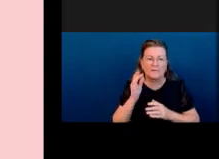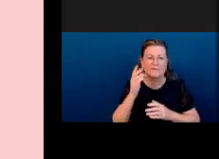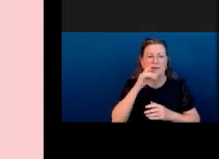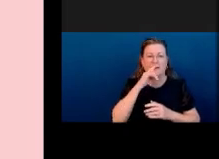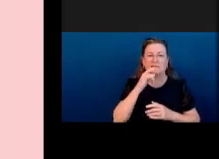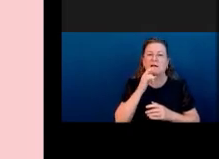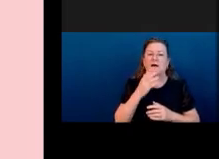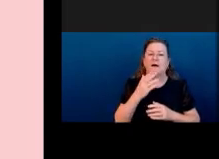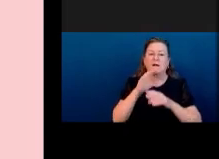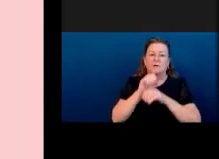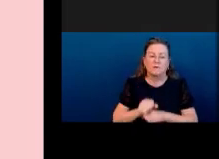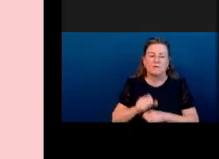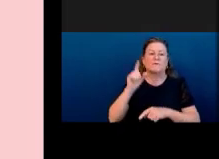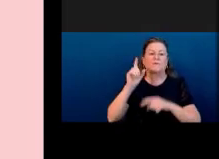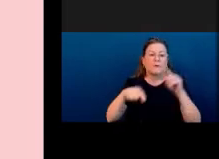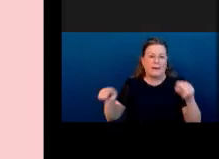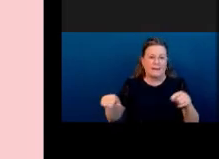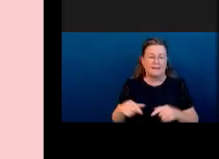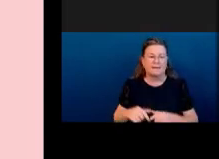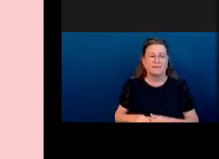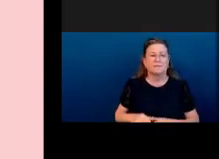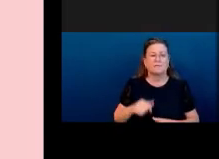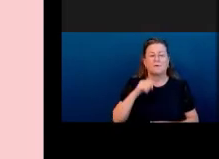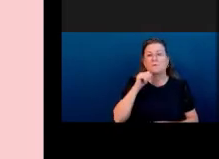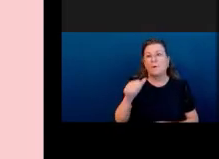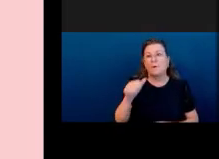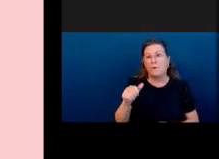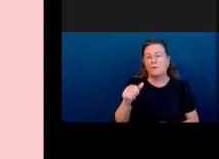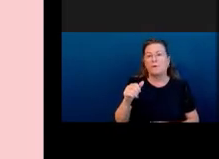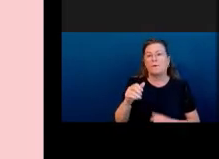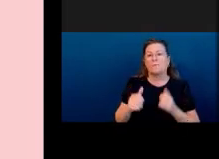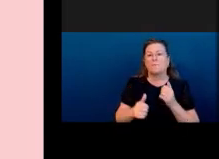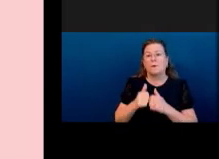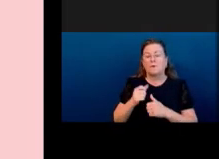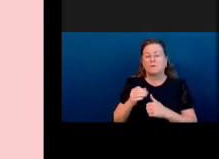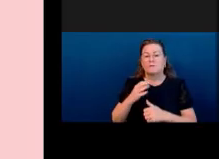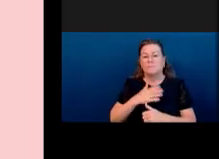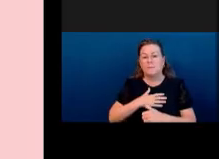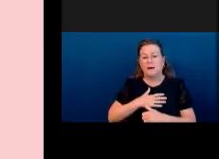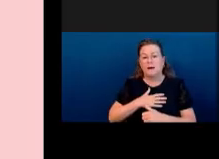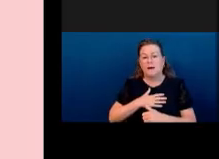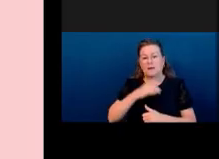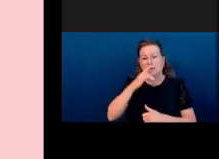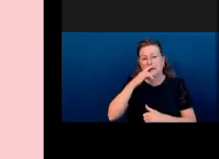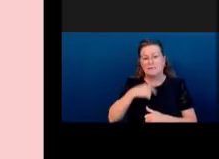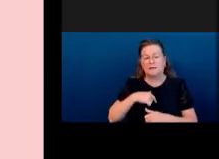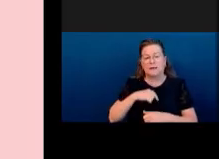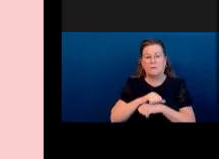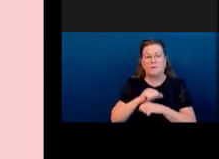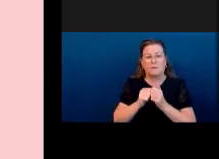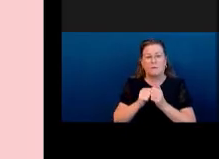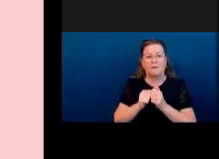variety. So don't most of my kids I work with, I do like to